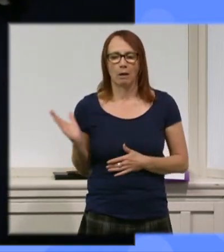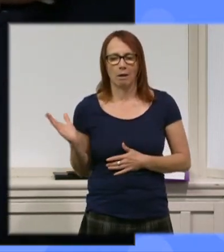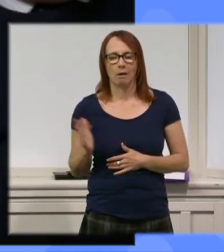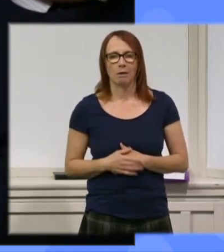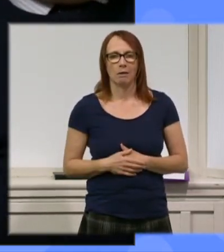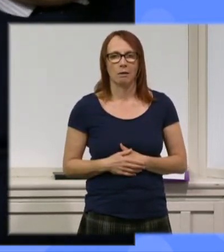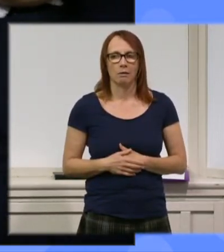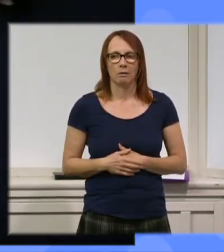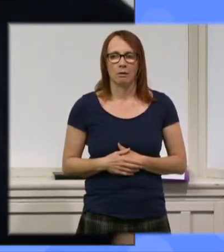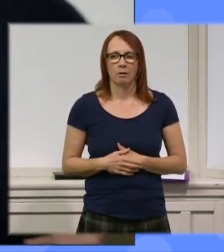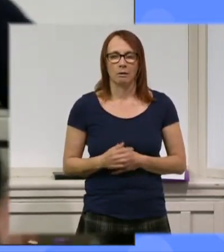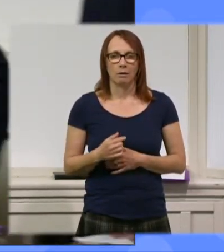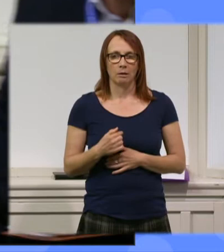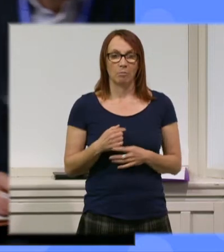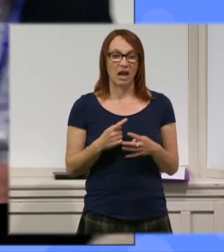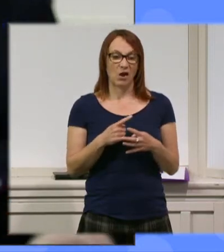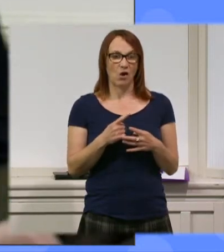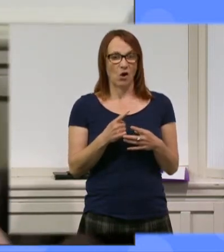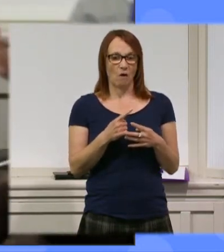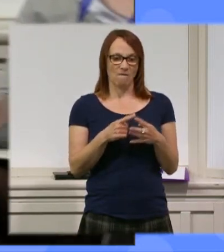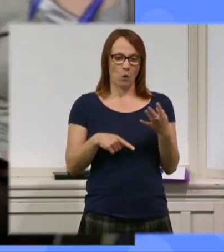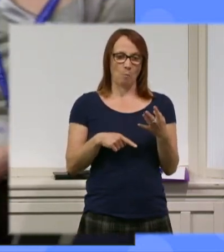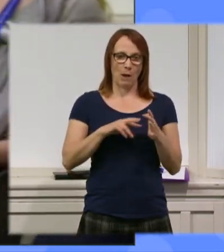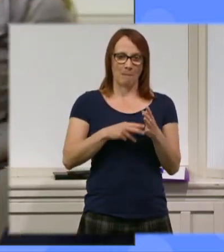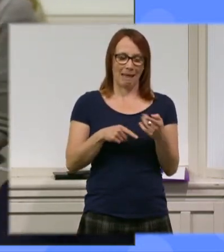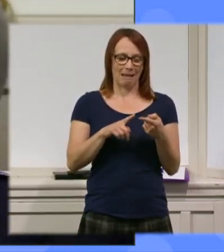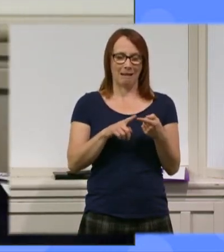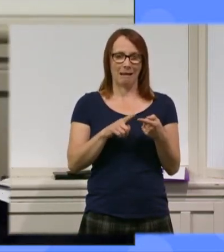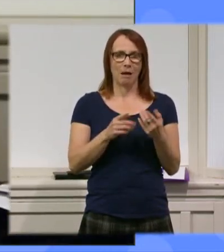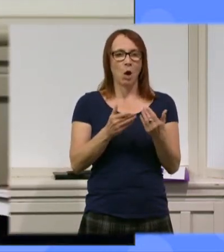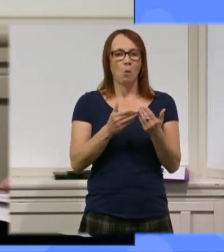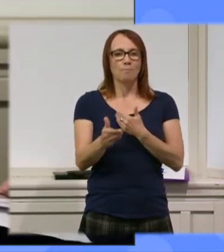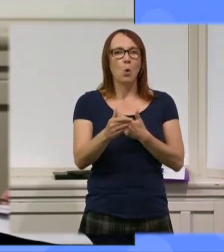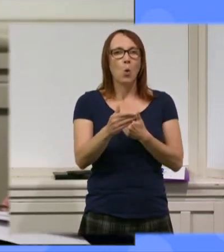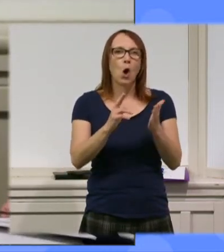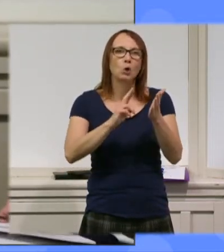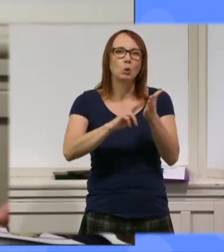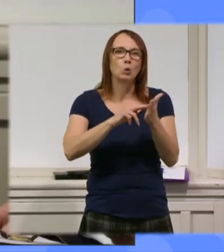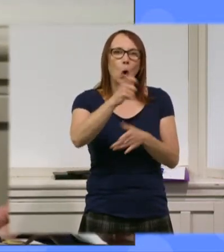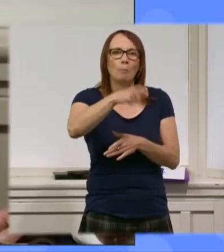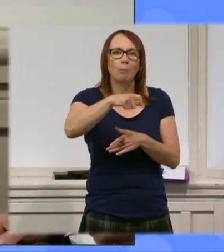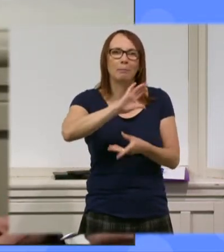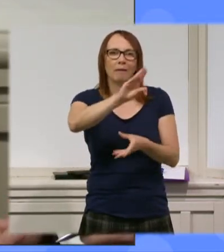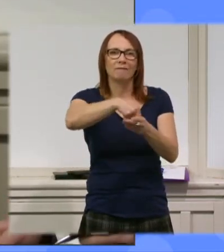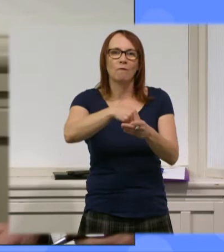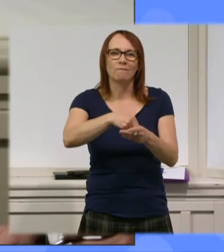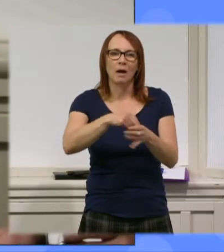I've got a sort of four-point plan I've just written down here the first point is to get more ordinary people involved in politics and that means a more